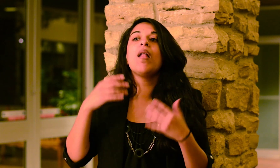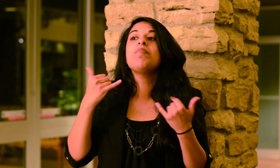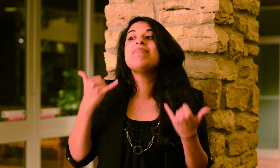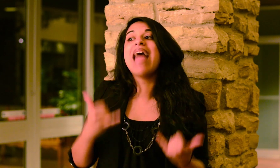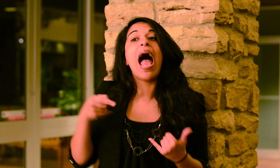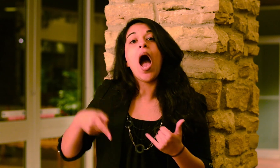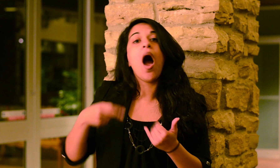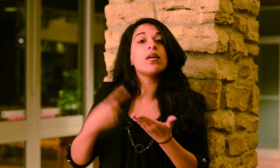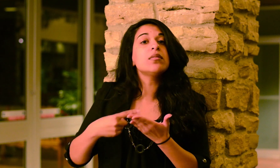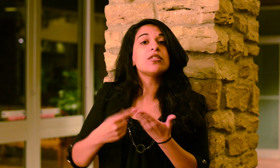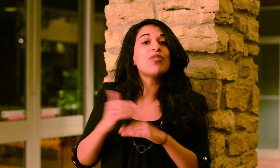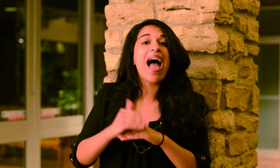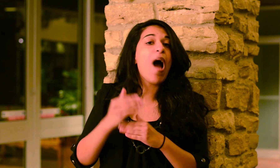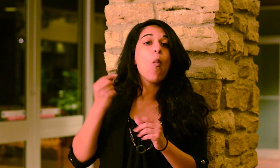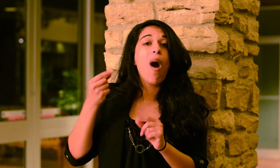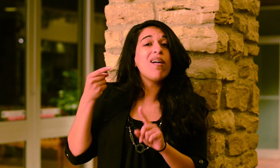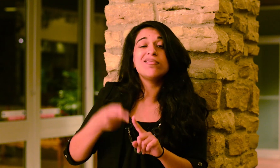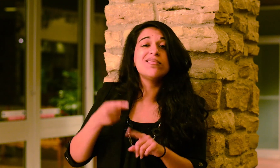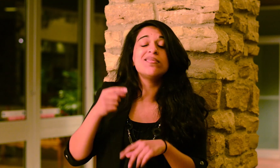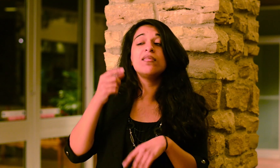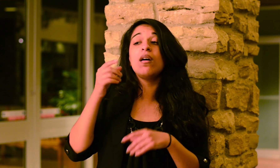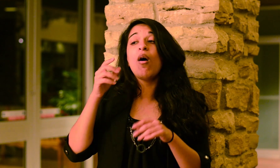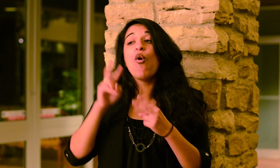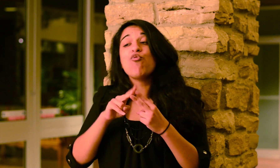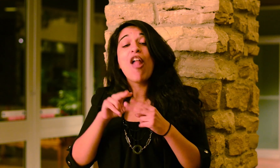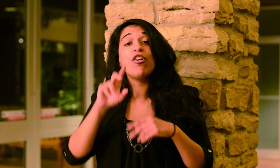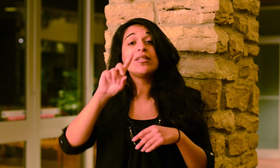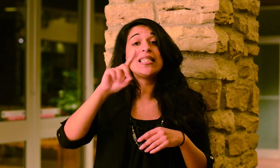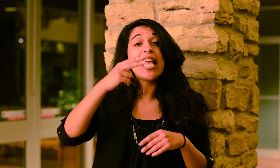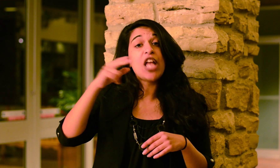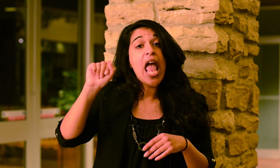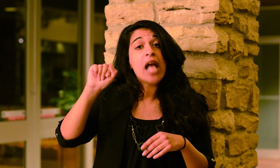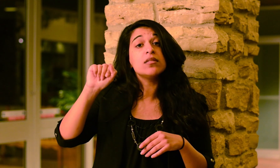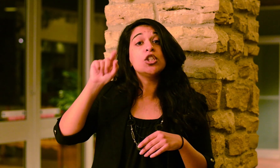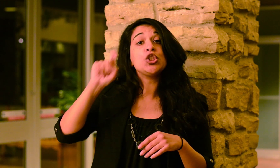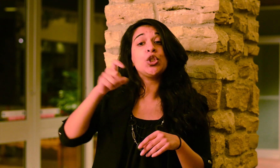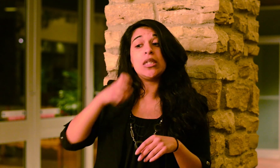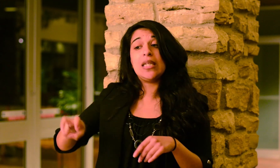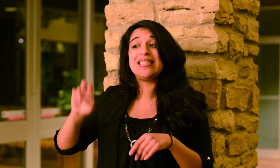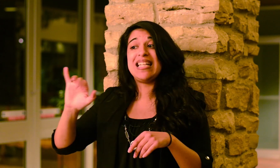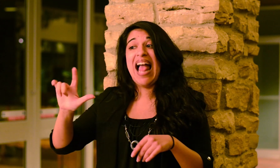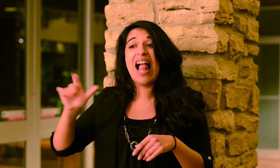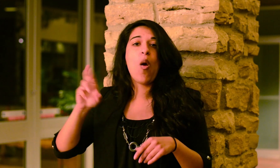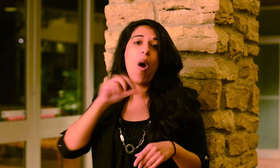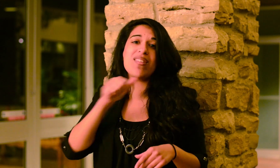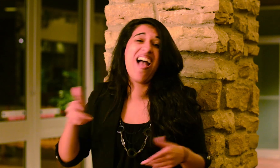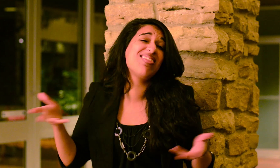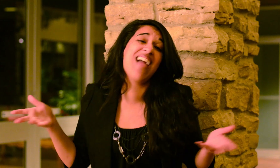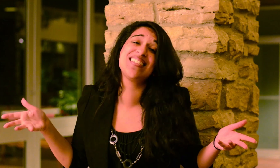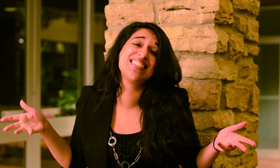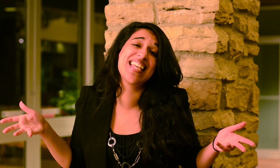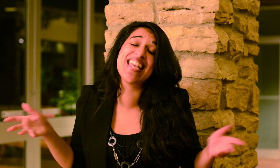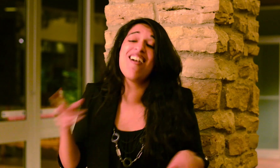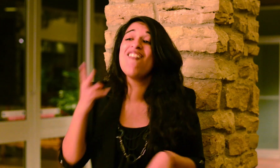The discussion tonight was meant to be about whether or not DHHS should outsource to CILs or not. That's all.